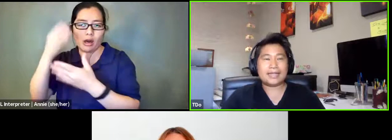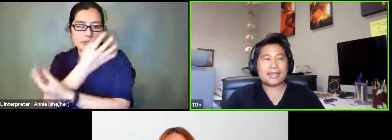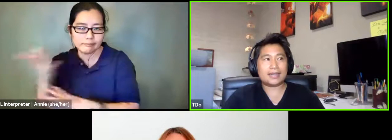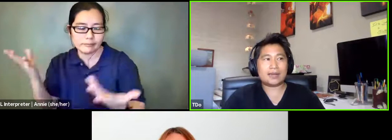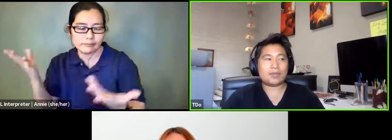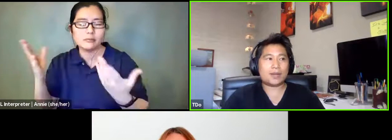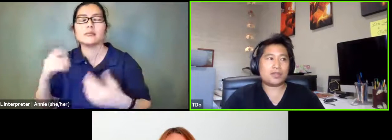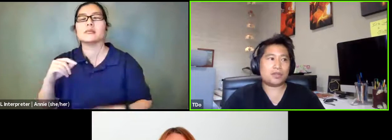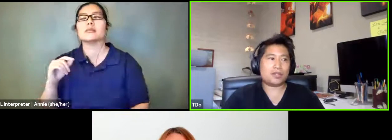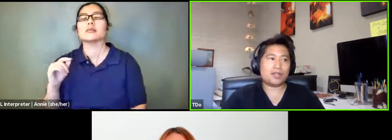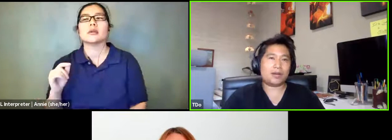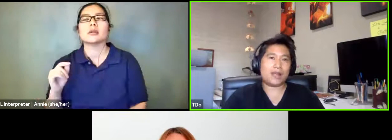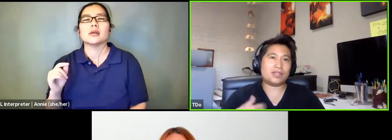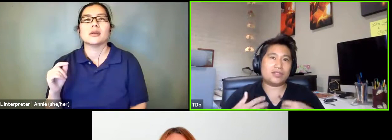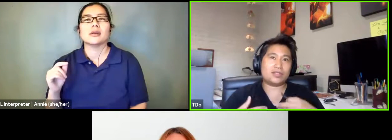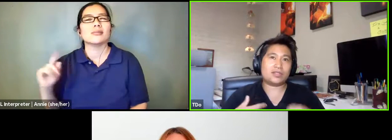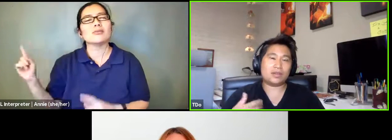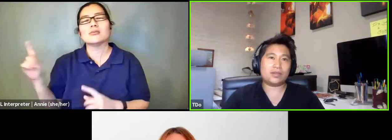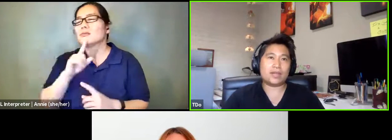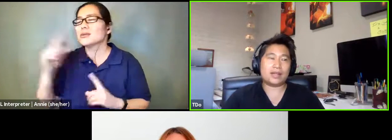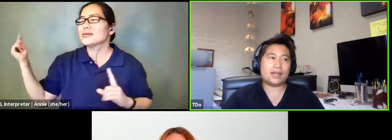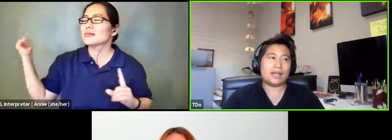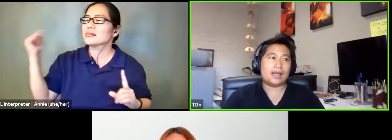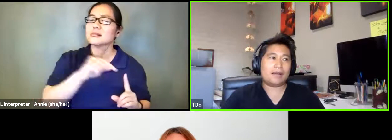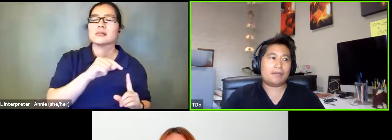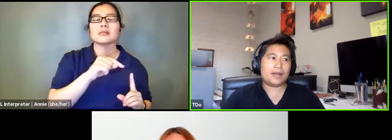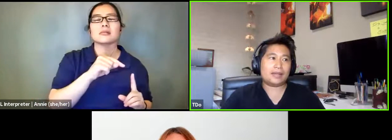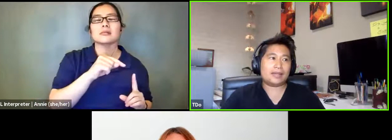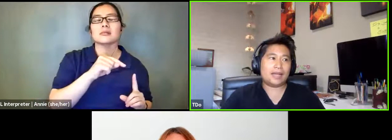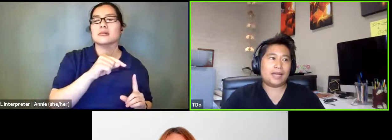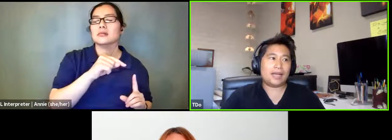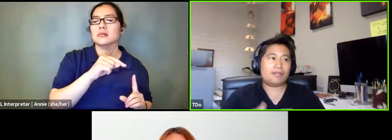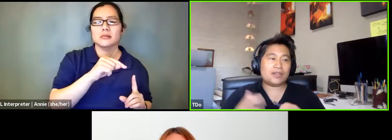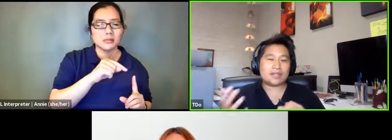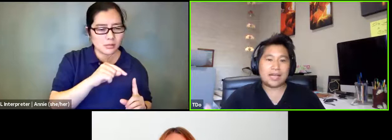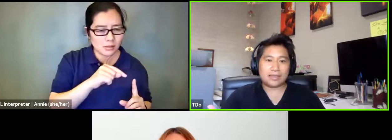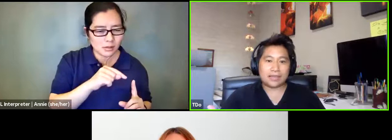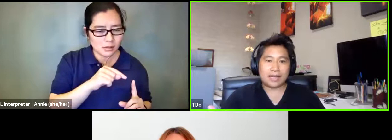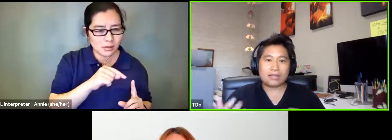again, it comes back to the emotional. I have such a struggle. If it is silent and